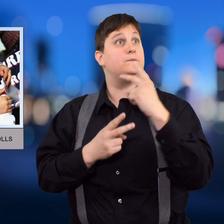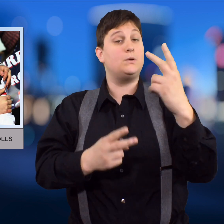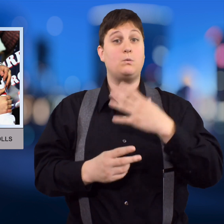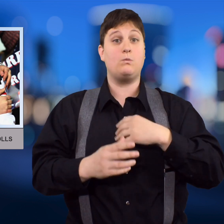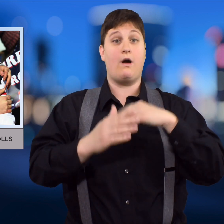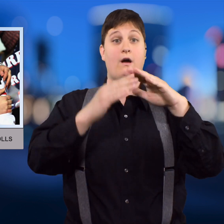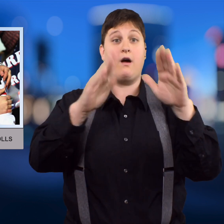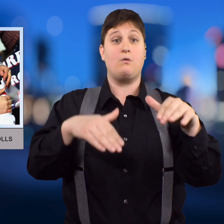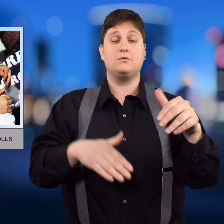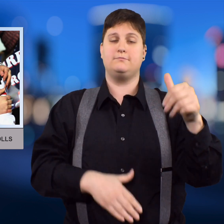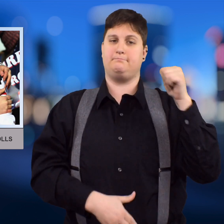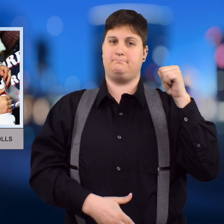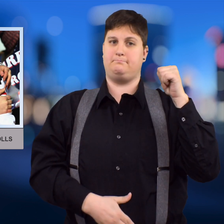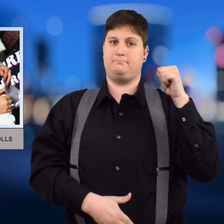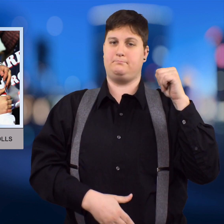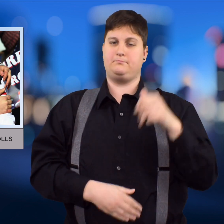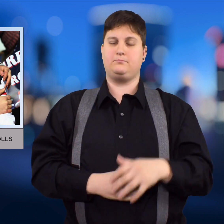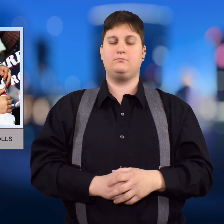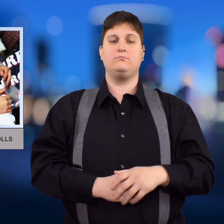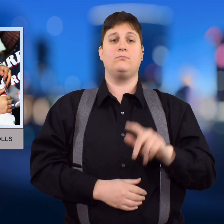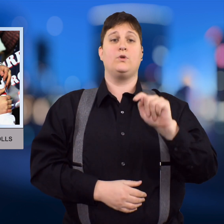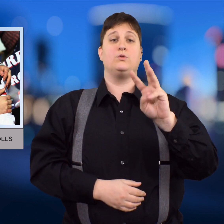she would not visit the White House.